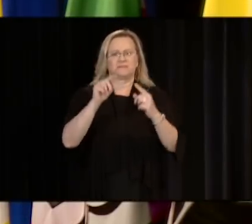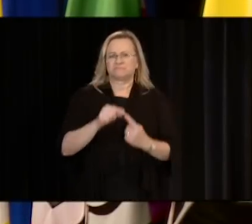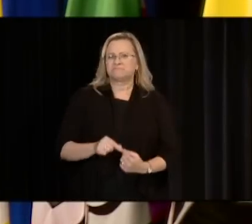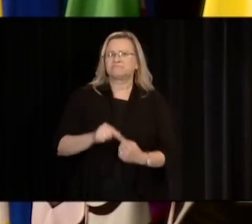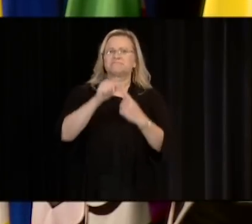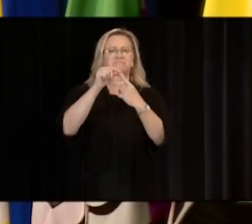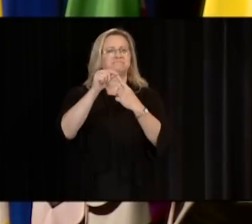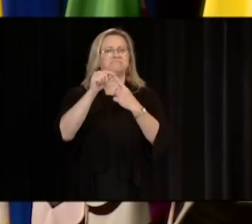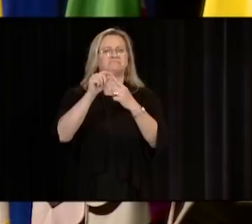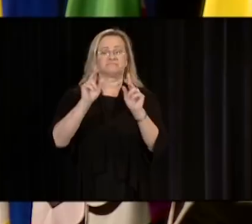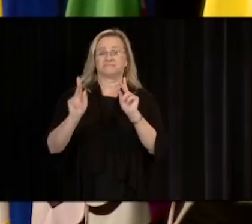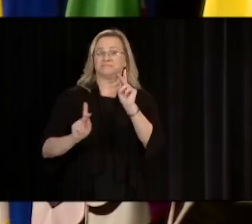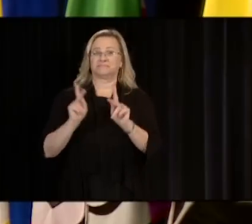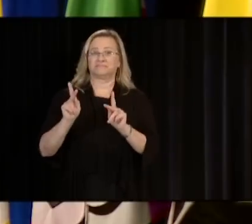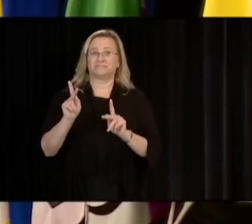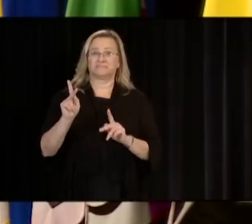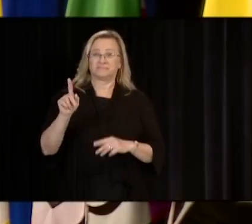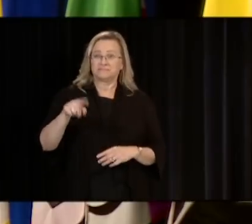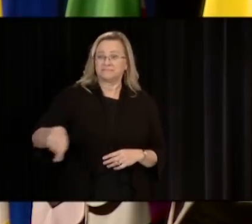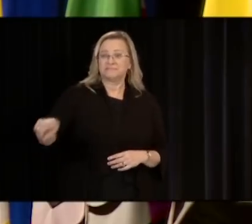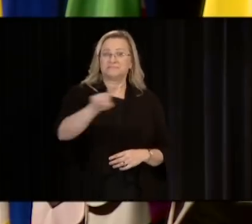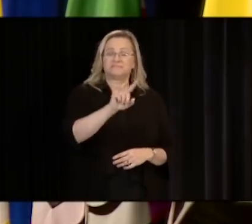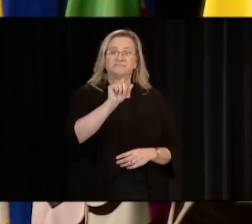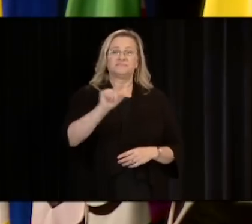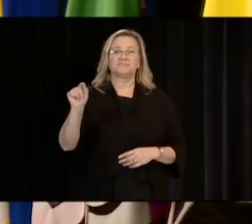OUR 2020 RICHLAND COLLEGE GRADUATES!